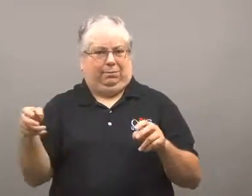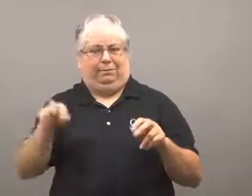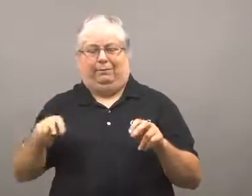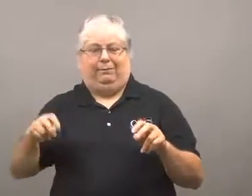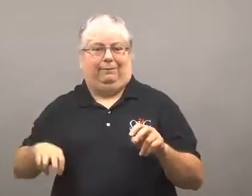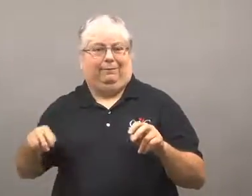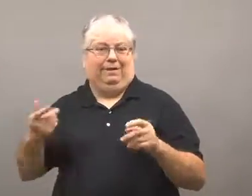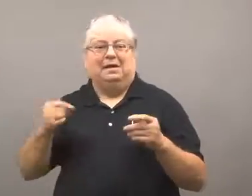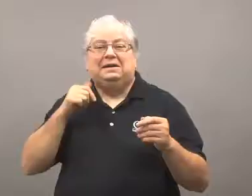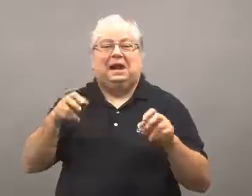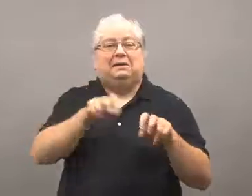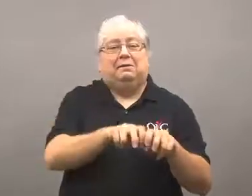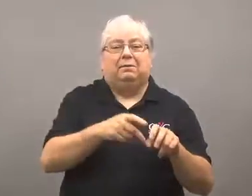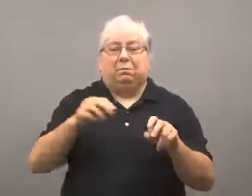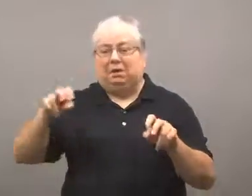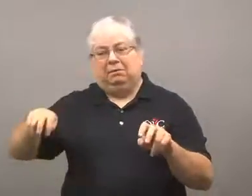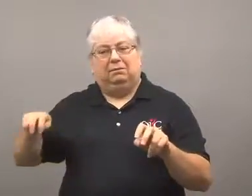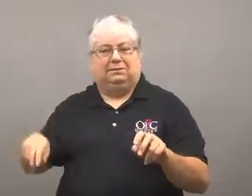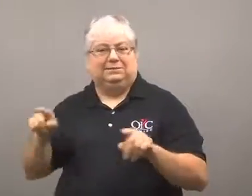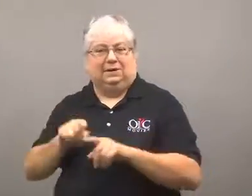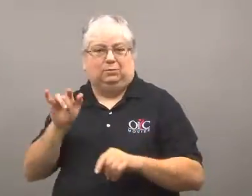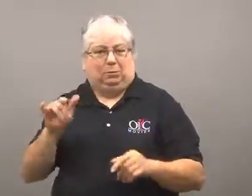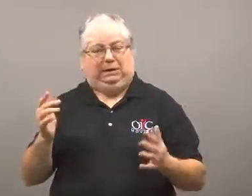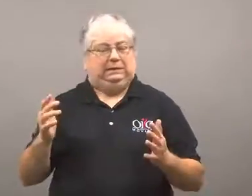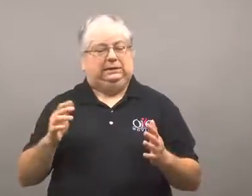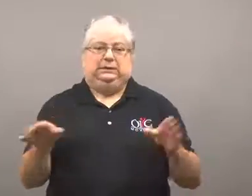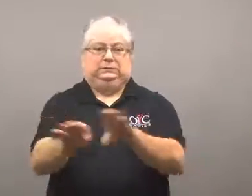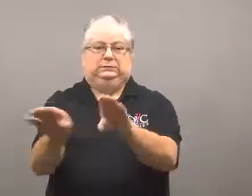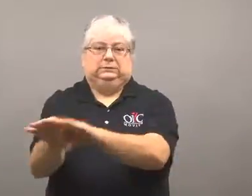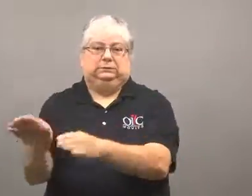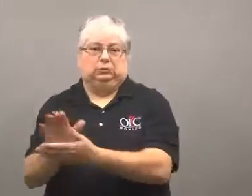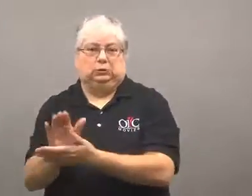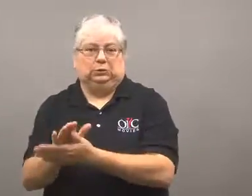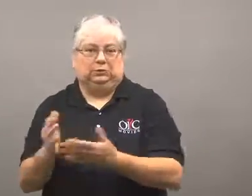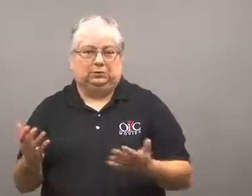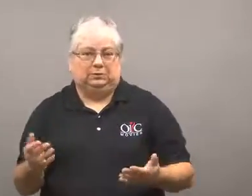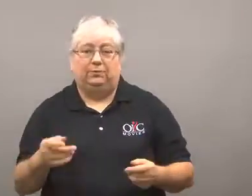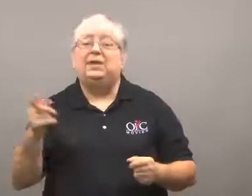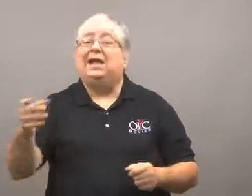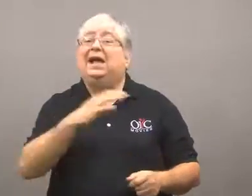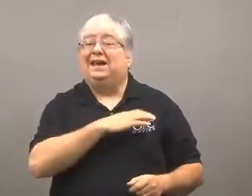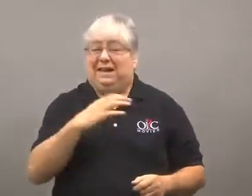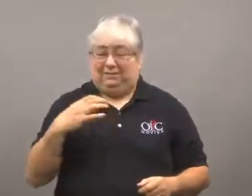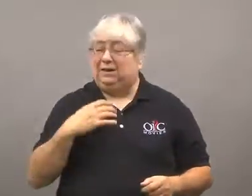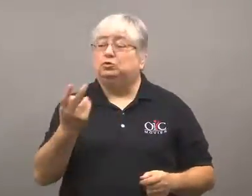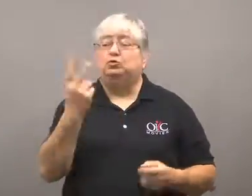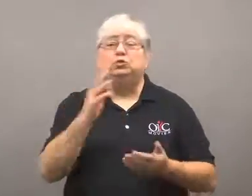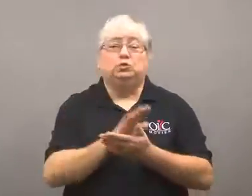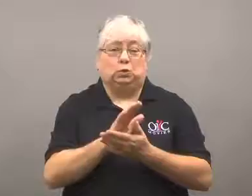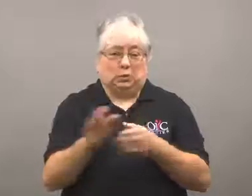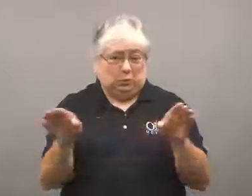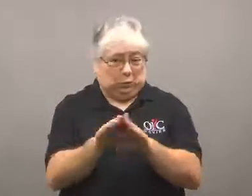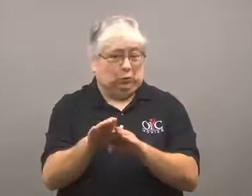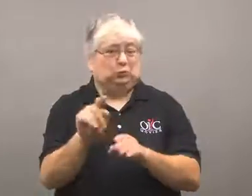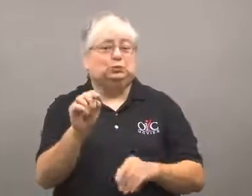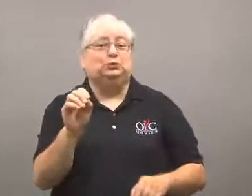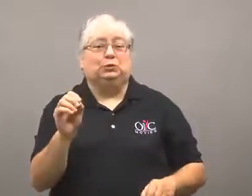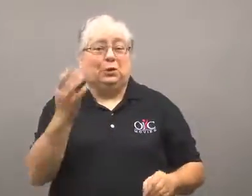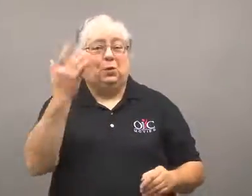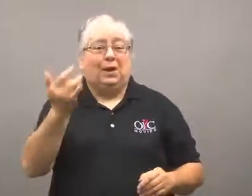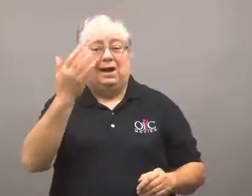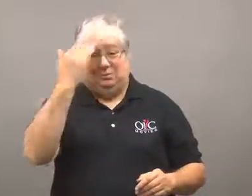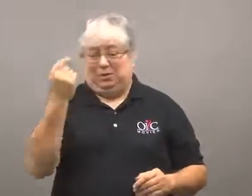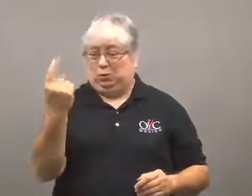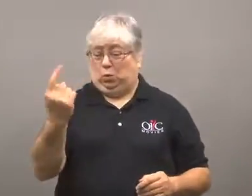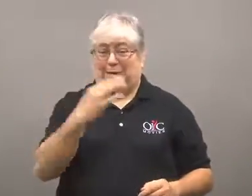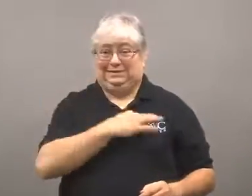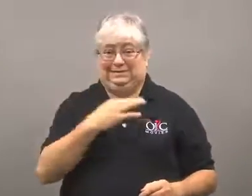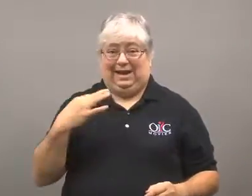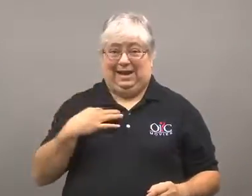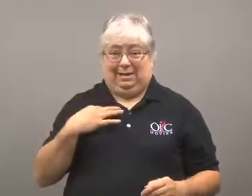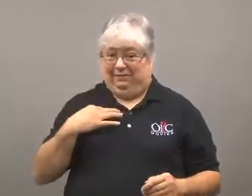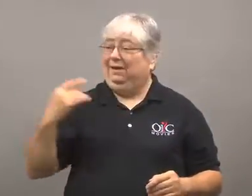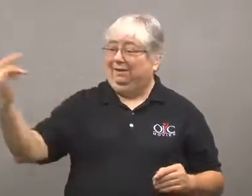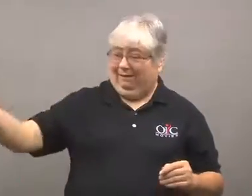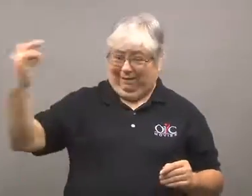They may not have sat with her but precautions were taken anyway.